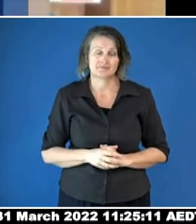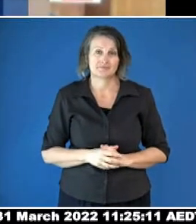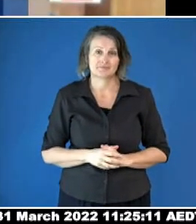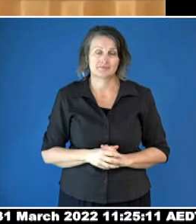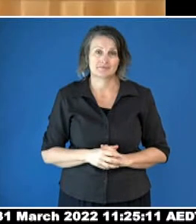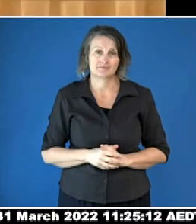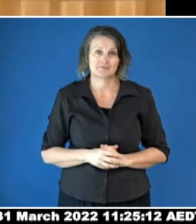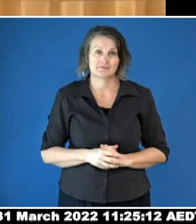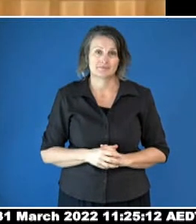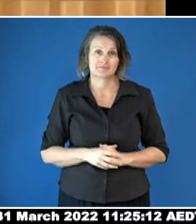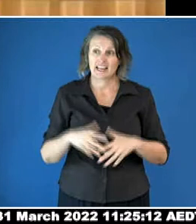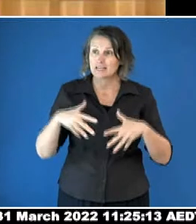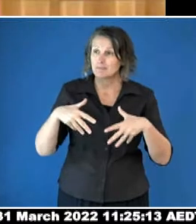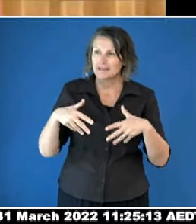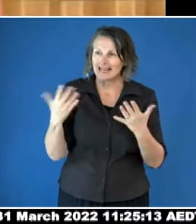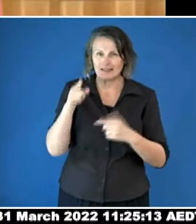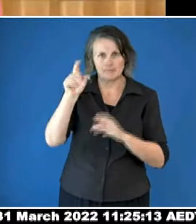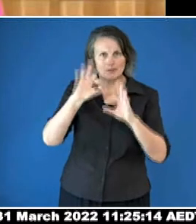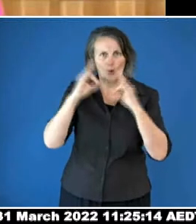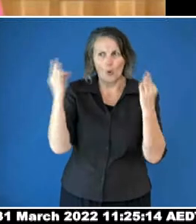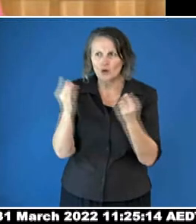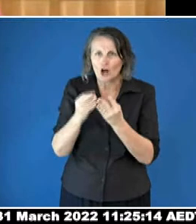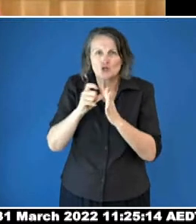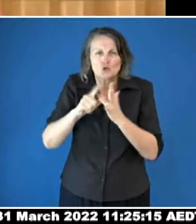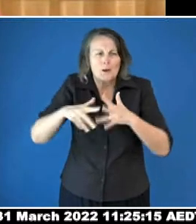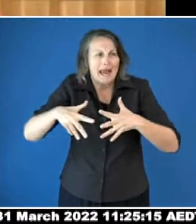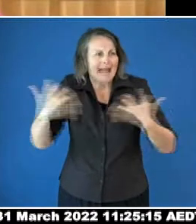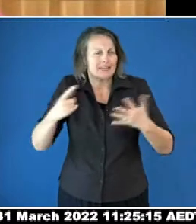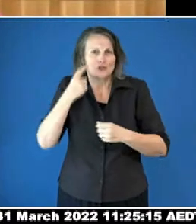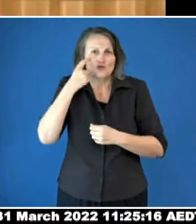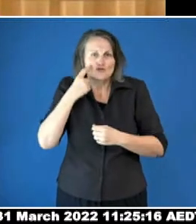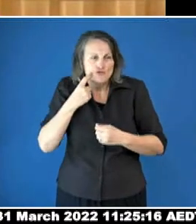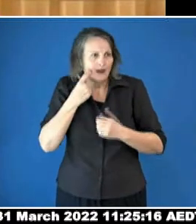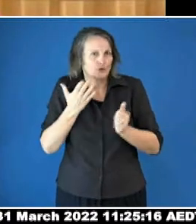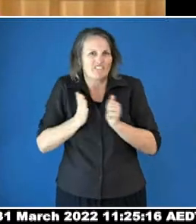Not at all. MS EASTMAN: Has there been any steps taken to have any other type of redress